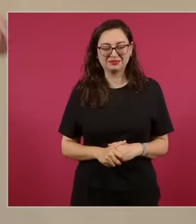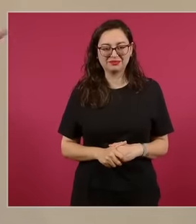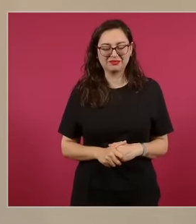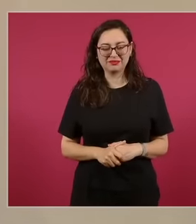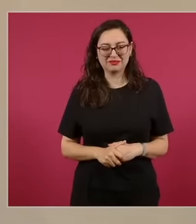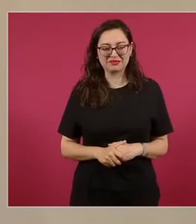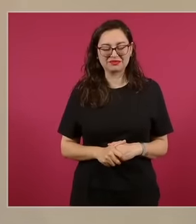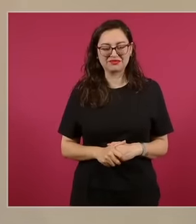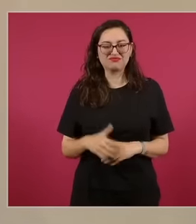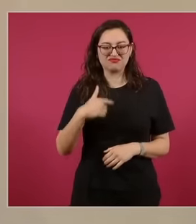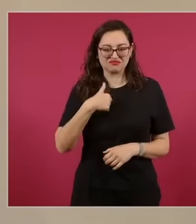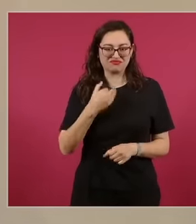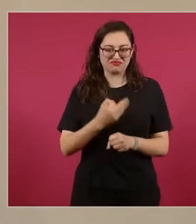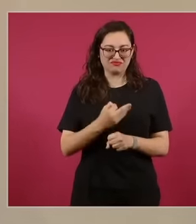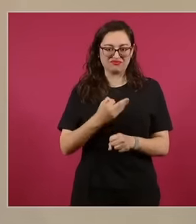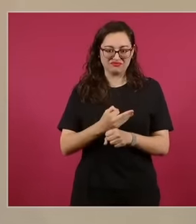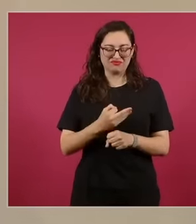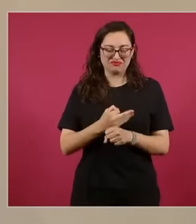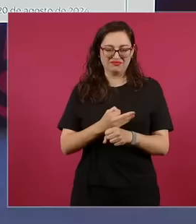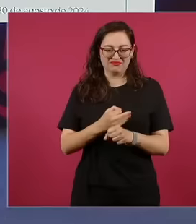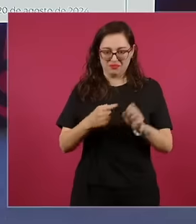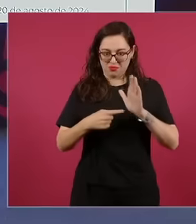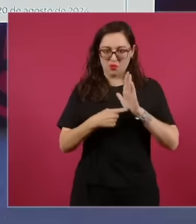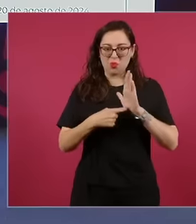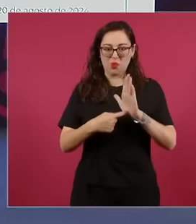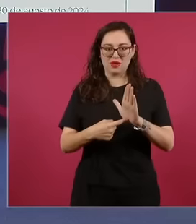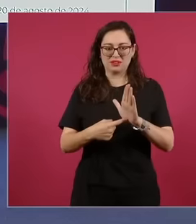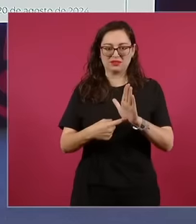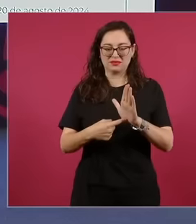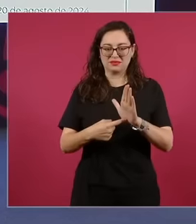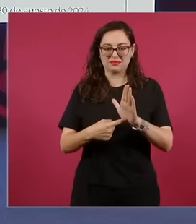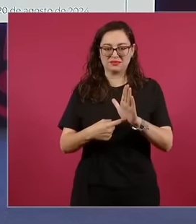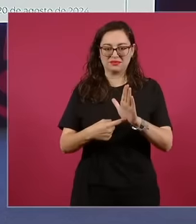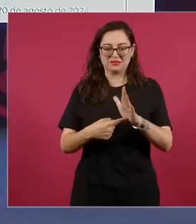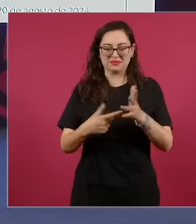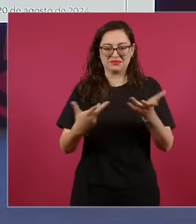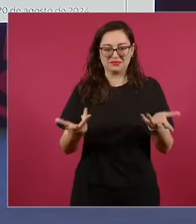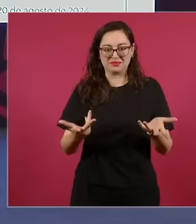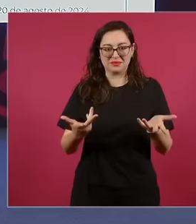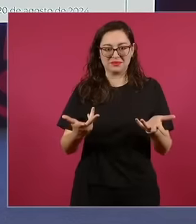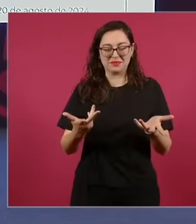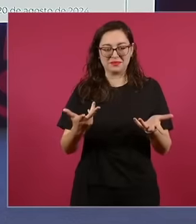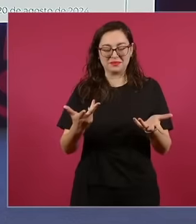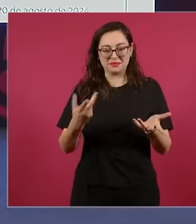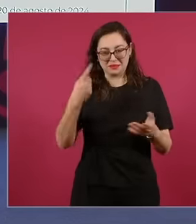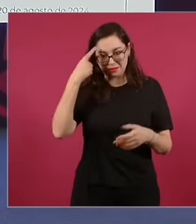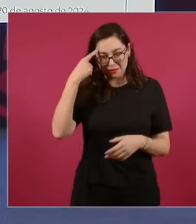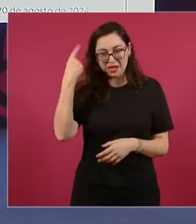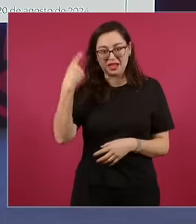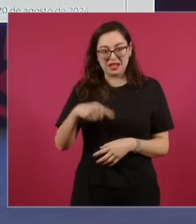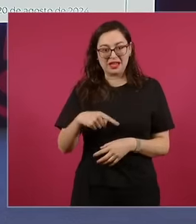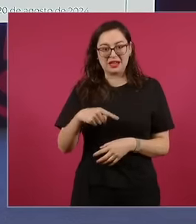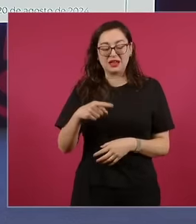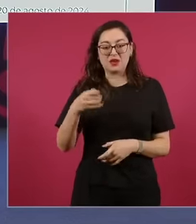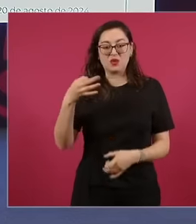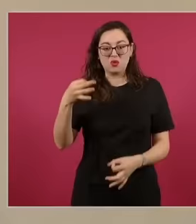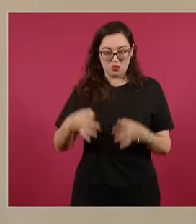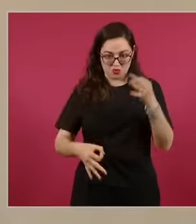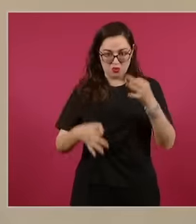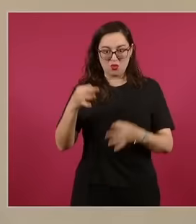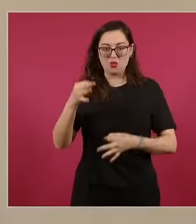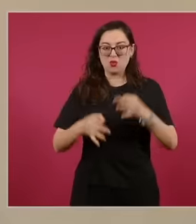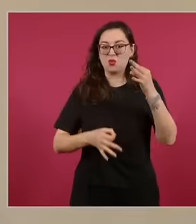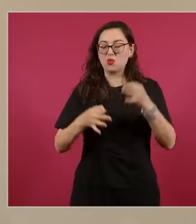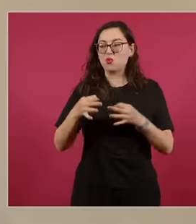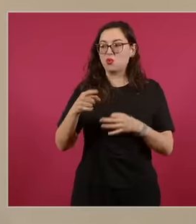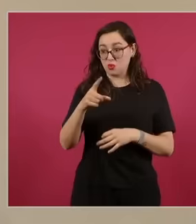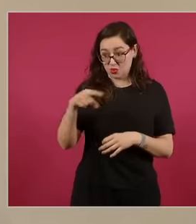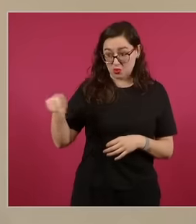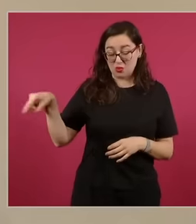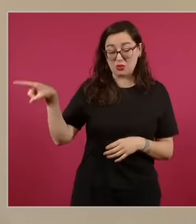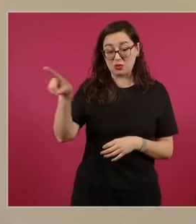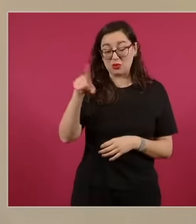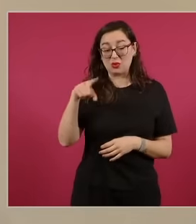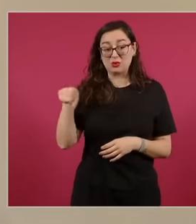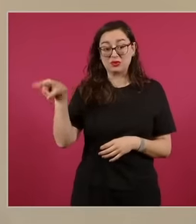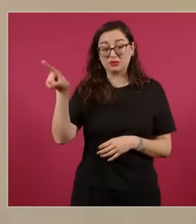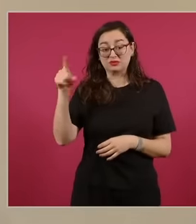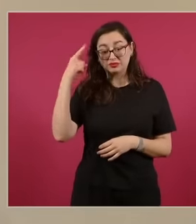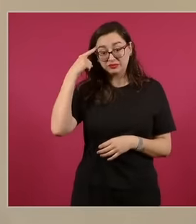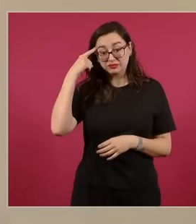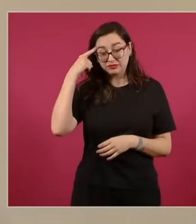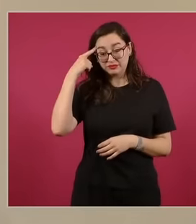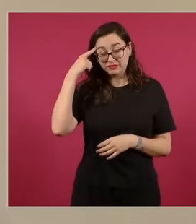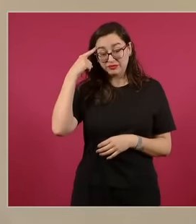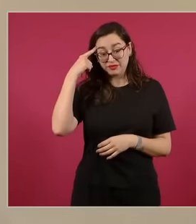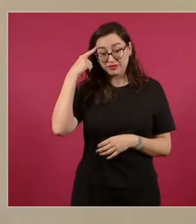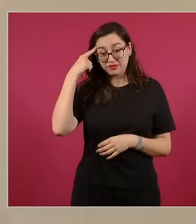known so that the workers of the judiciary have information